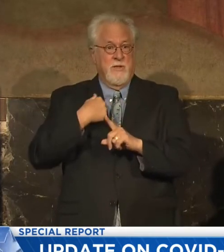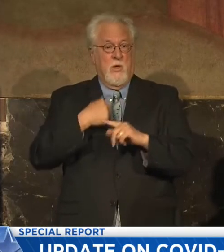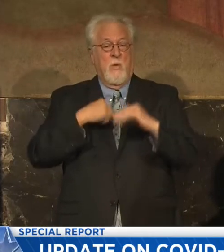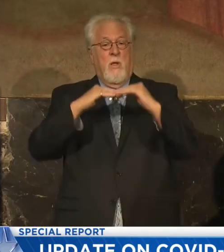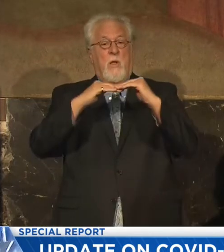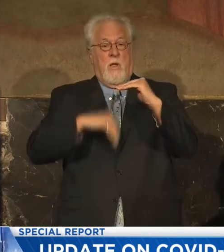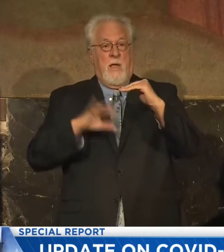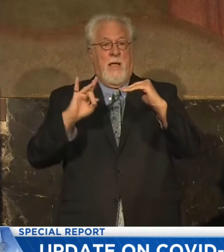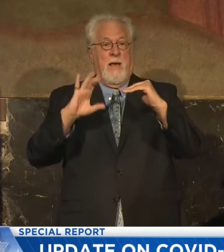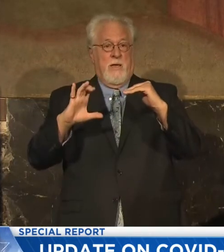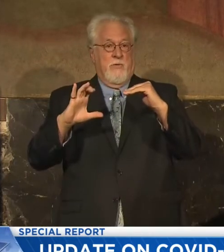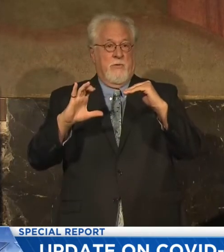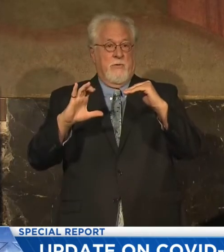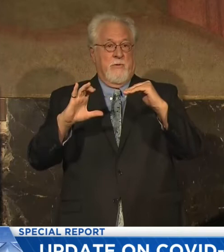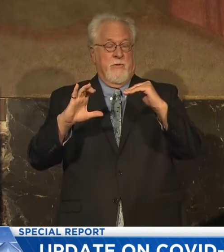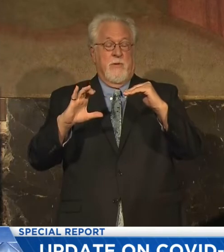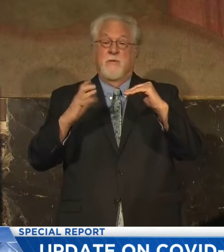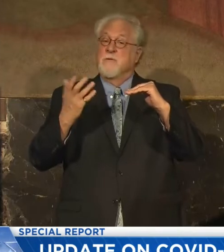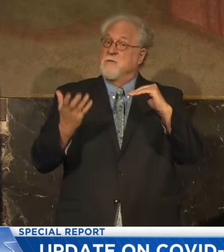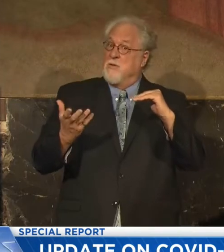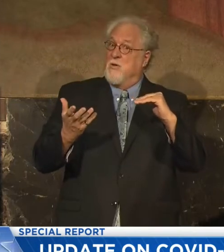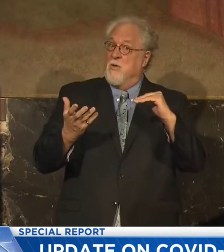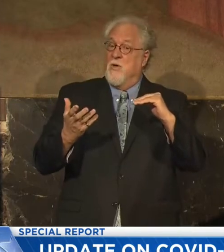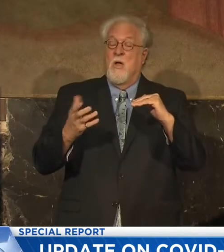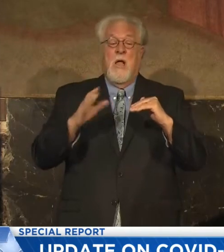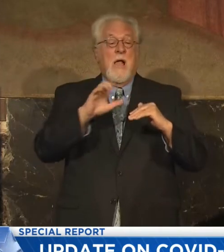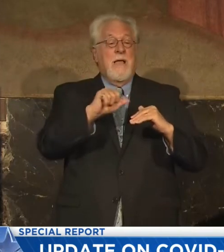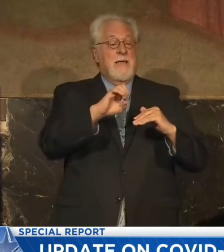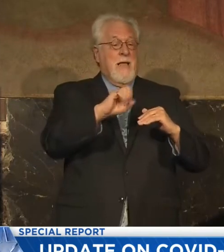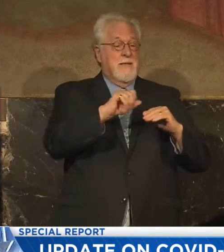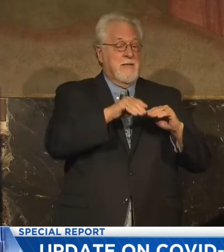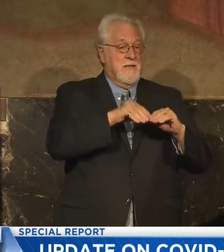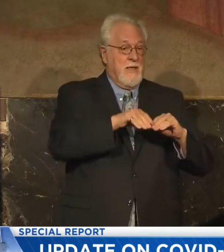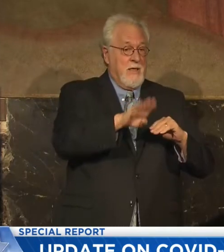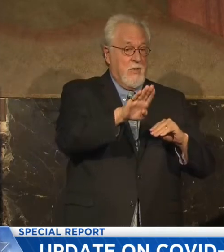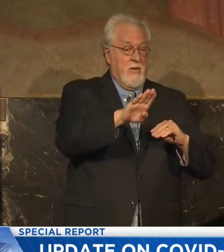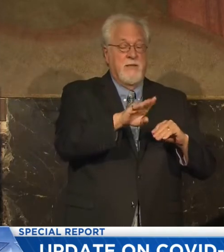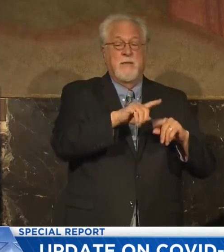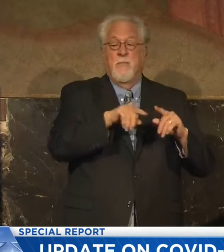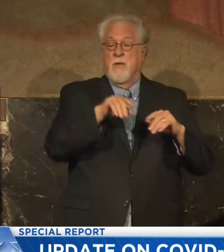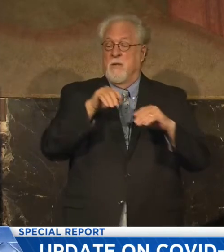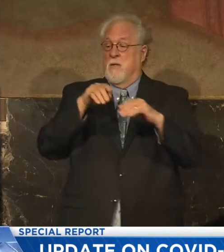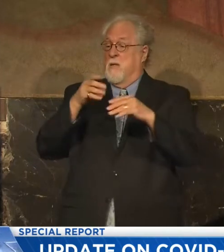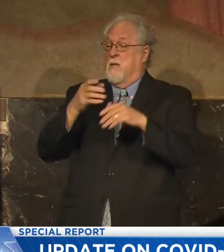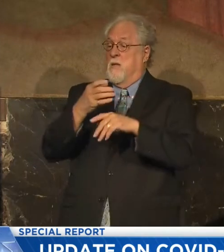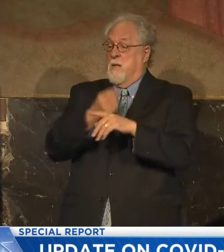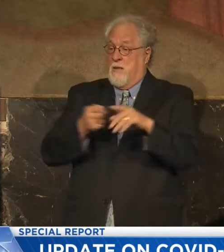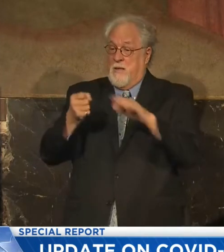STATE OF LOUISIANA. THAT NUMBER TODAY IS 798. THIS IS THE FIRST TIME IN TWO FULL MONTHS THAT WE'VE DIPPED